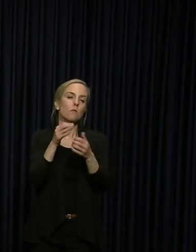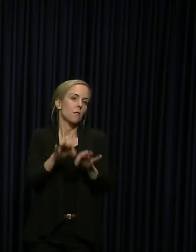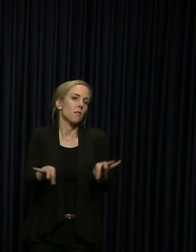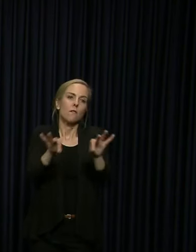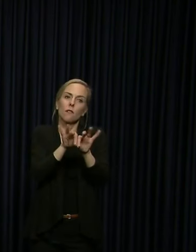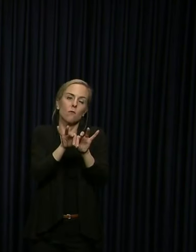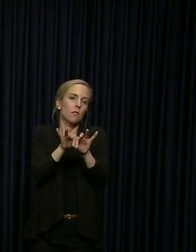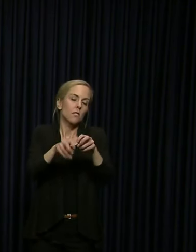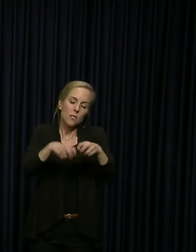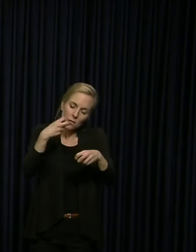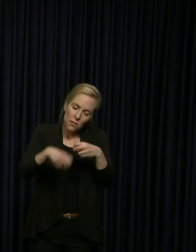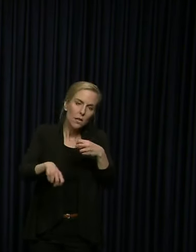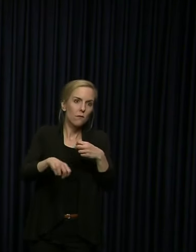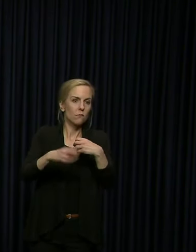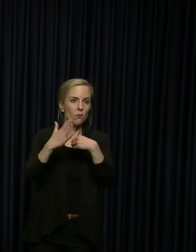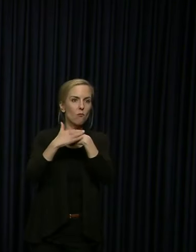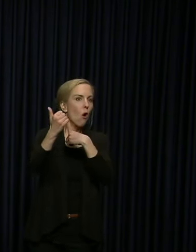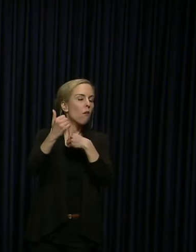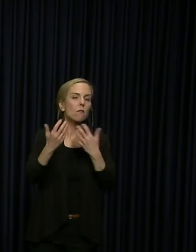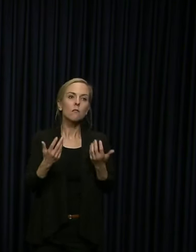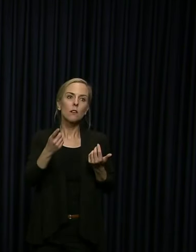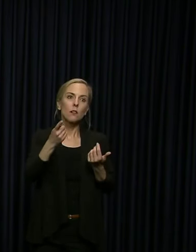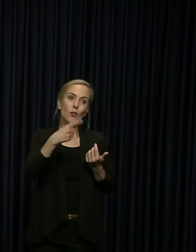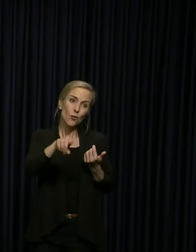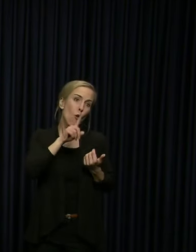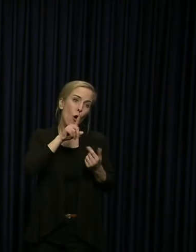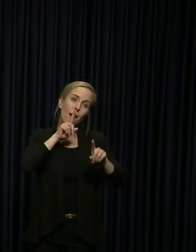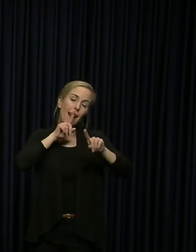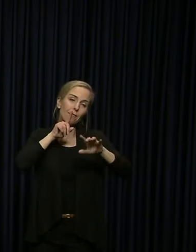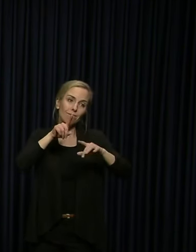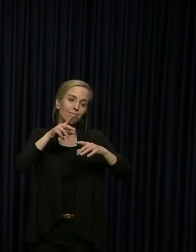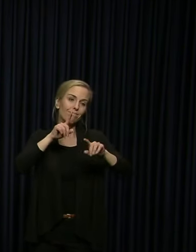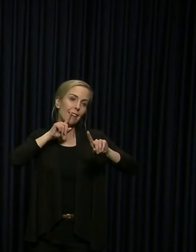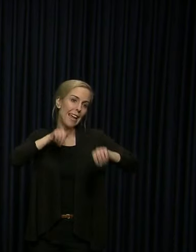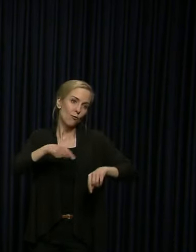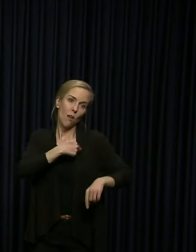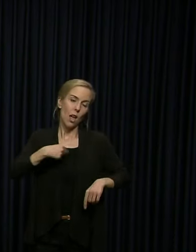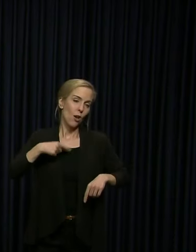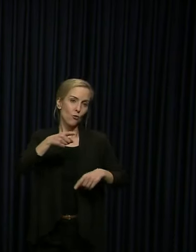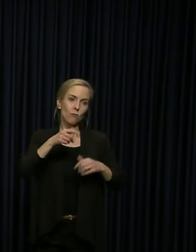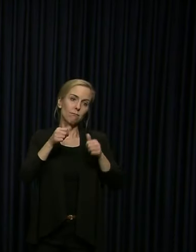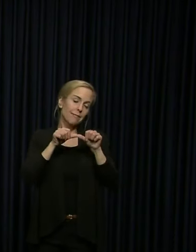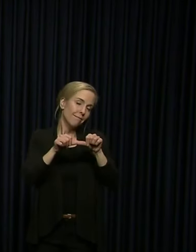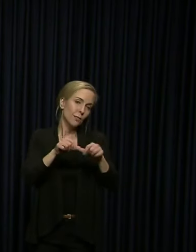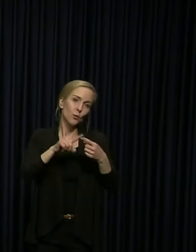THAT WERE LETTING PEOPLE IN THE BACK DOOR. THEY'VE BEEN SOCIALLY CITED SO